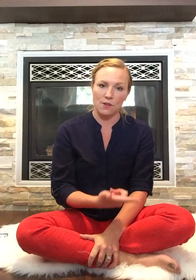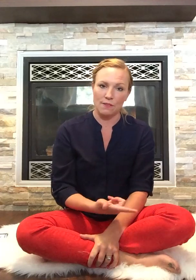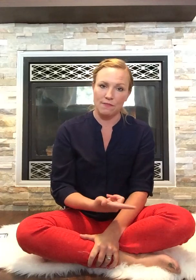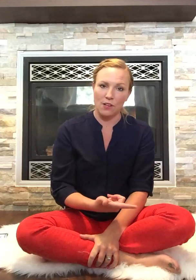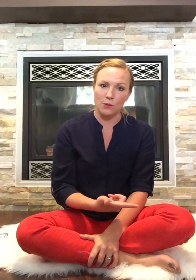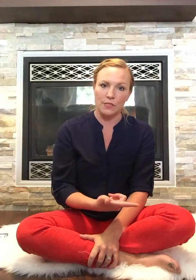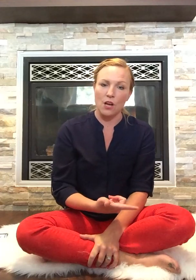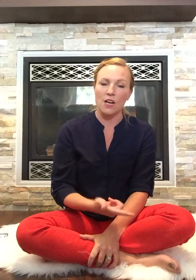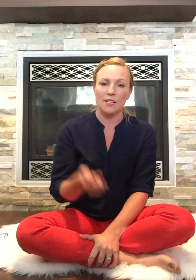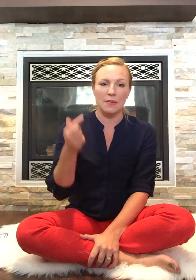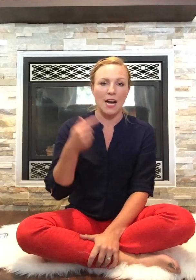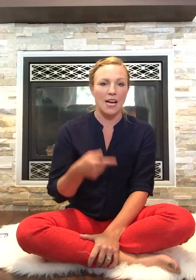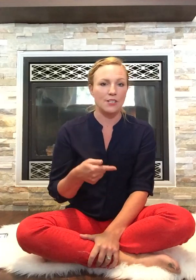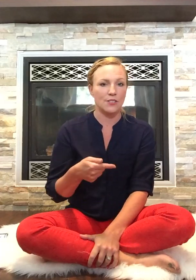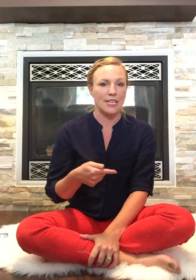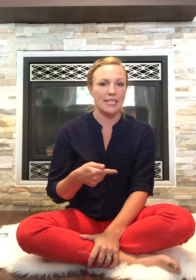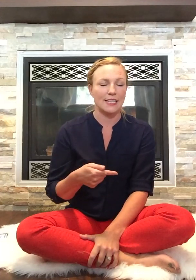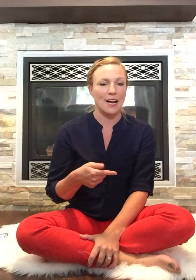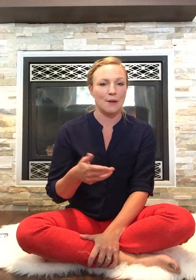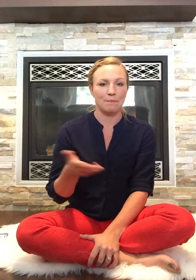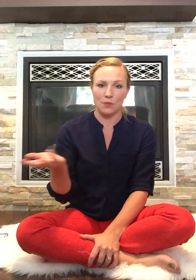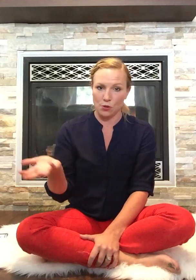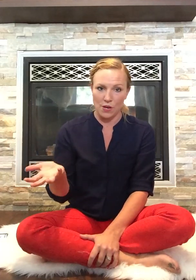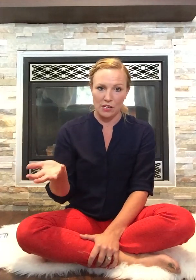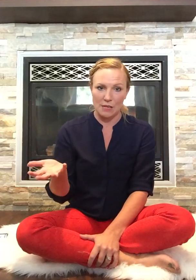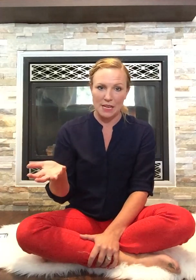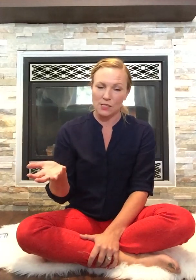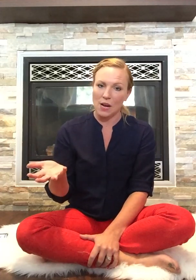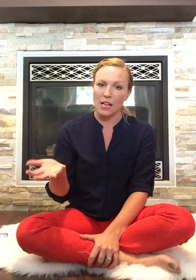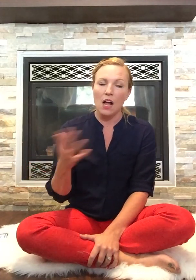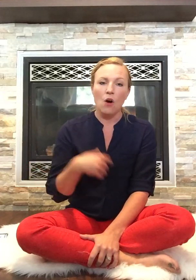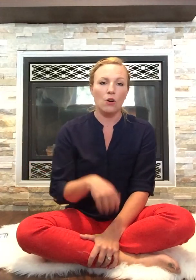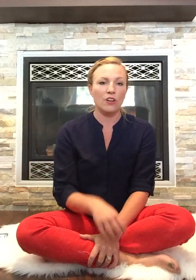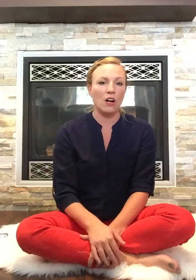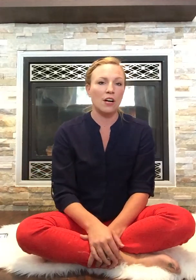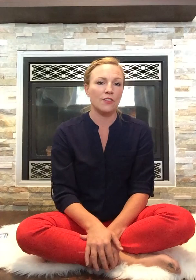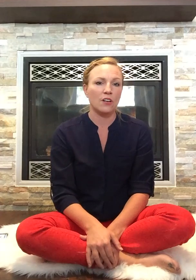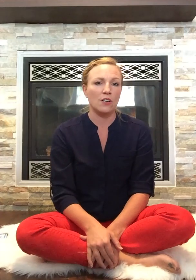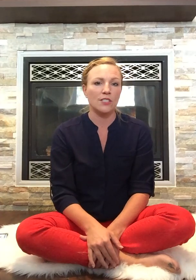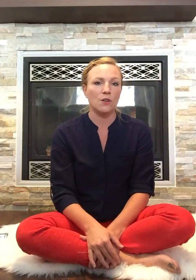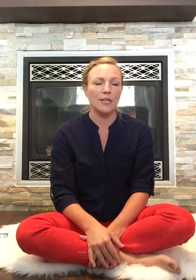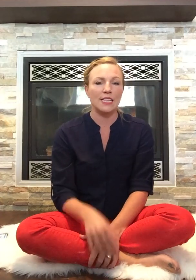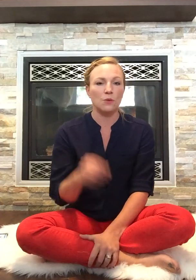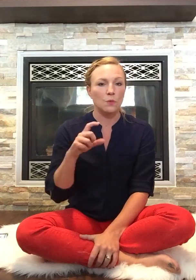that you can follow along they'll be underneath the curriculum as well, or they're also in the